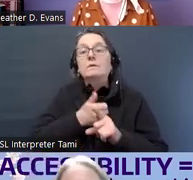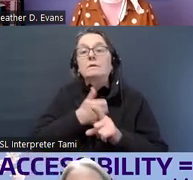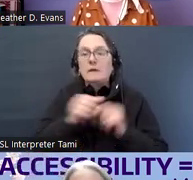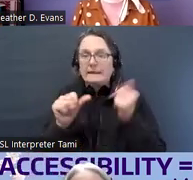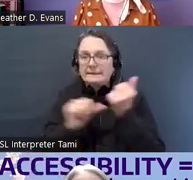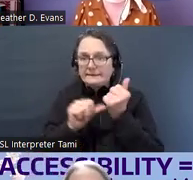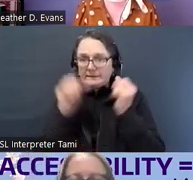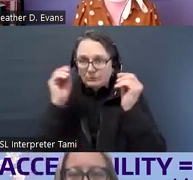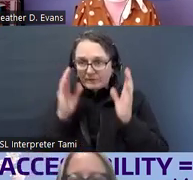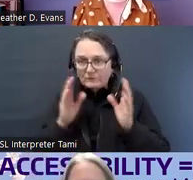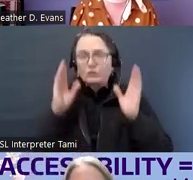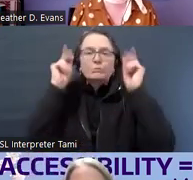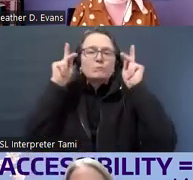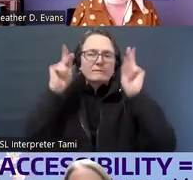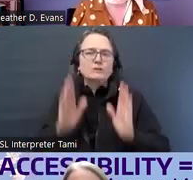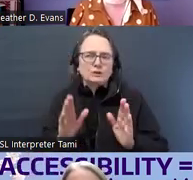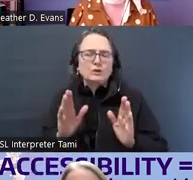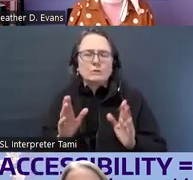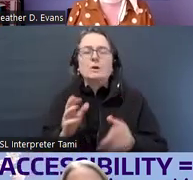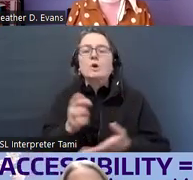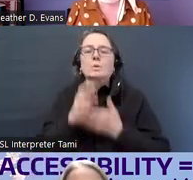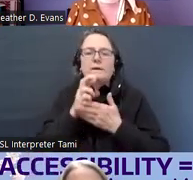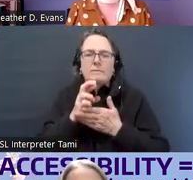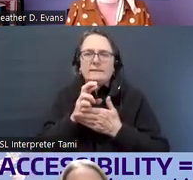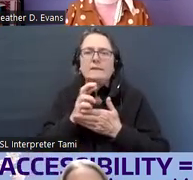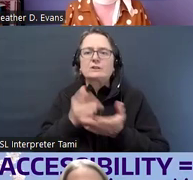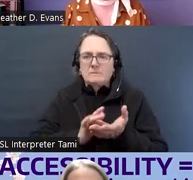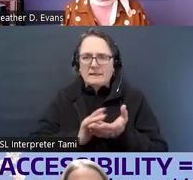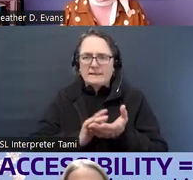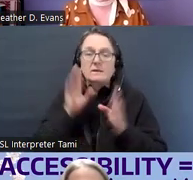in rehabilitation medicine, focusing on physical therapy.